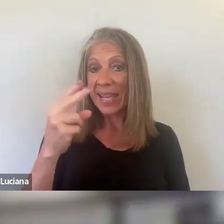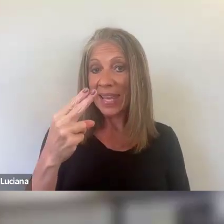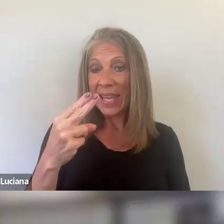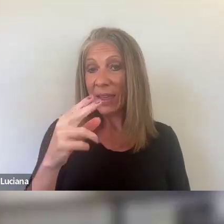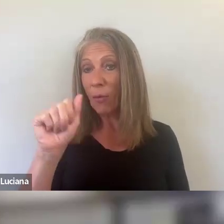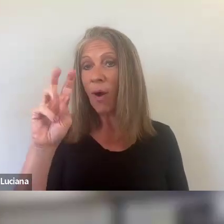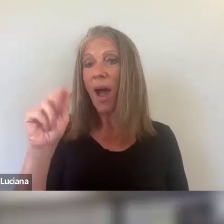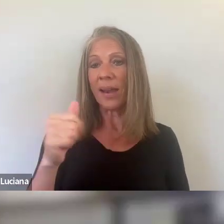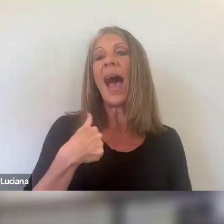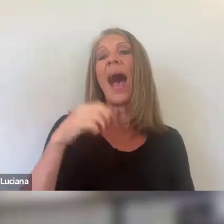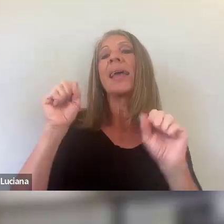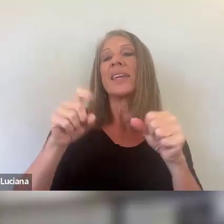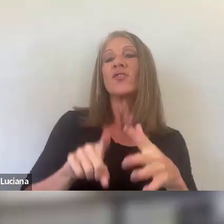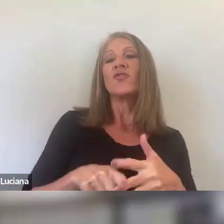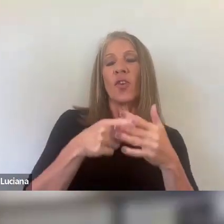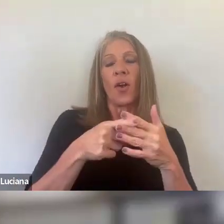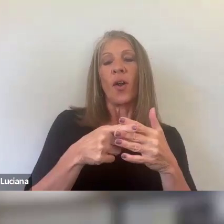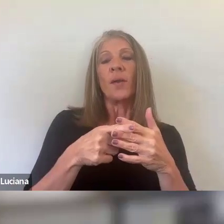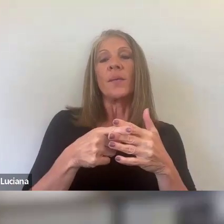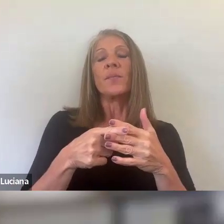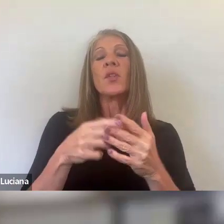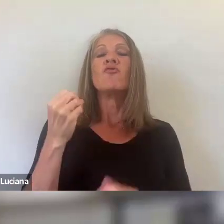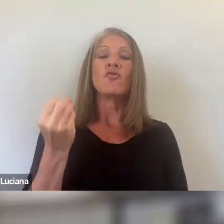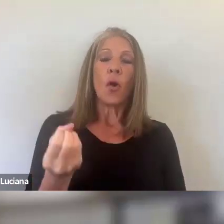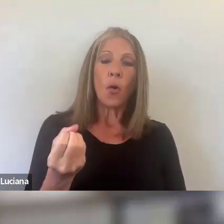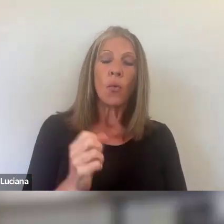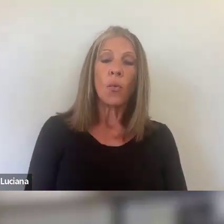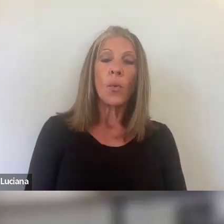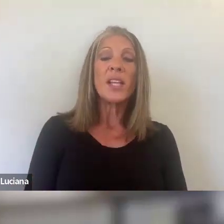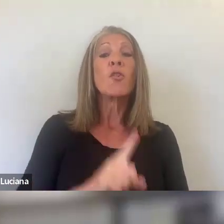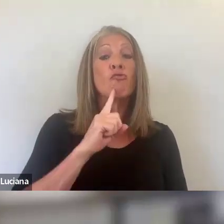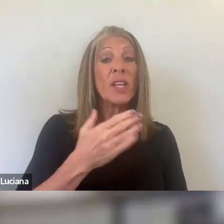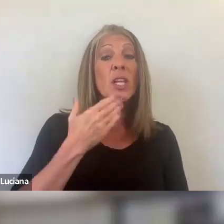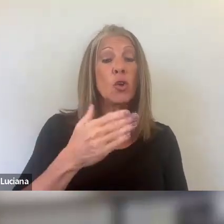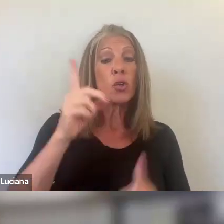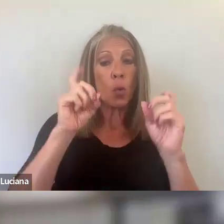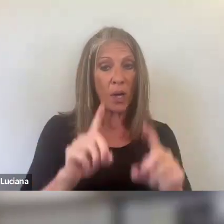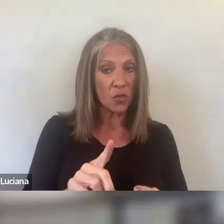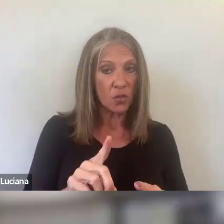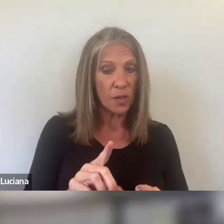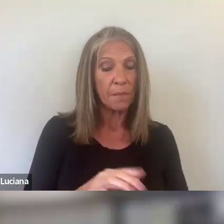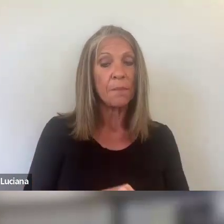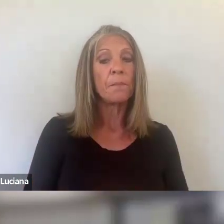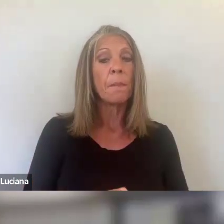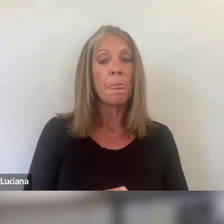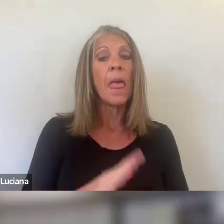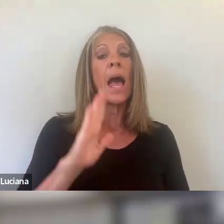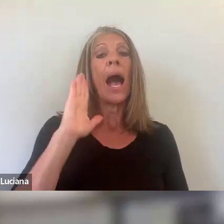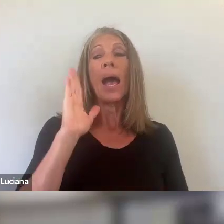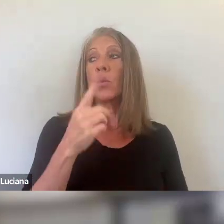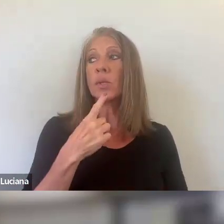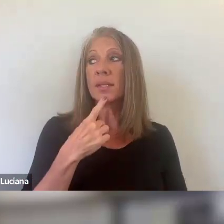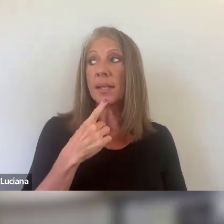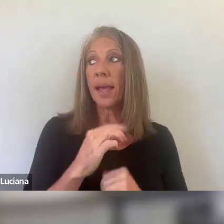I can start by saying it is a really good question and one that I will start by saying that I would